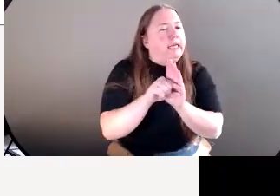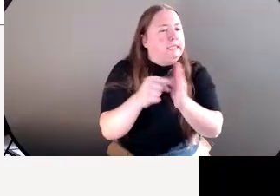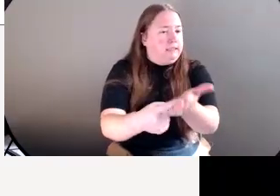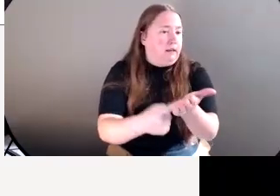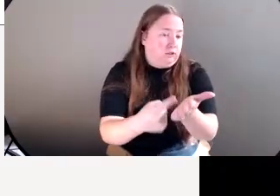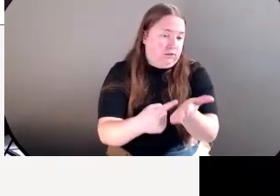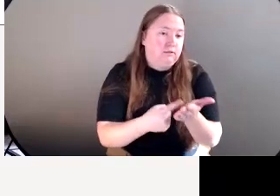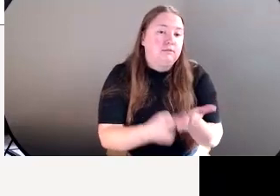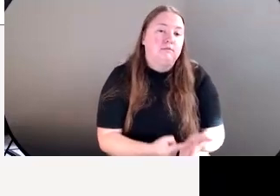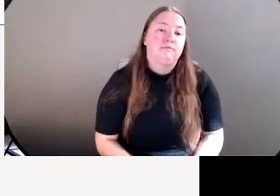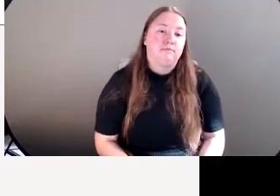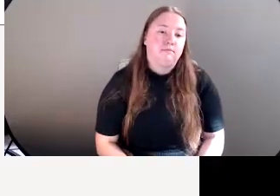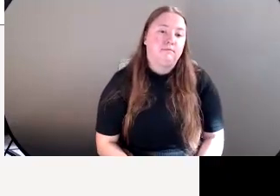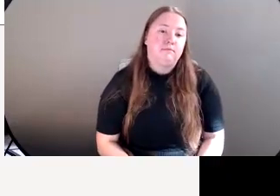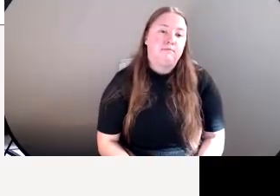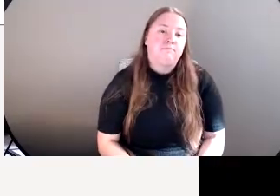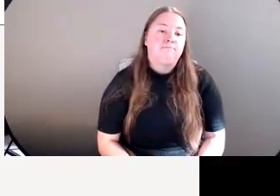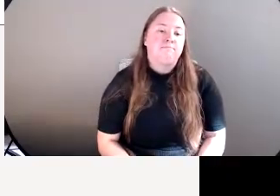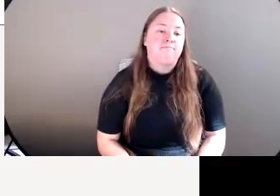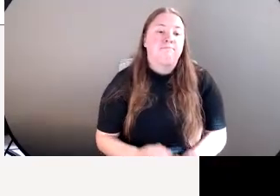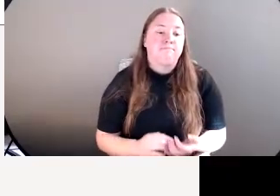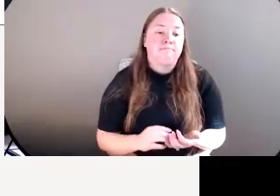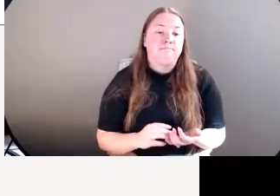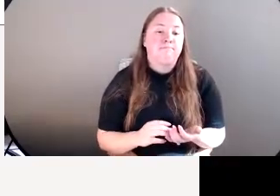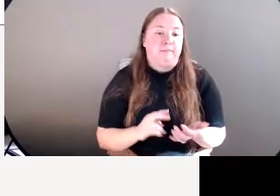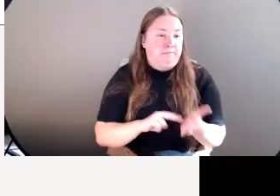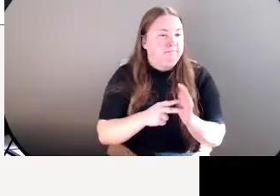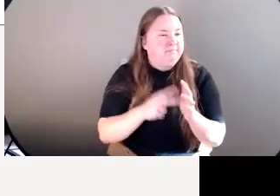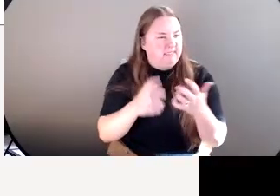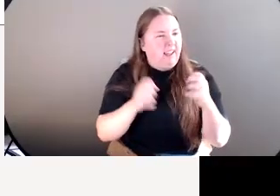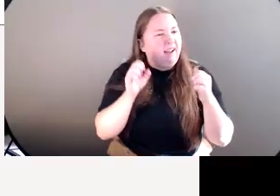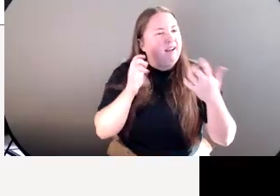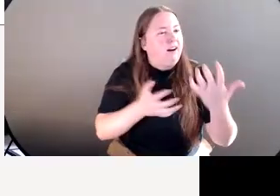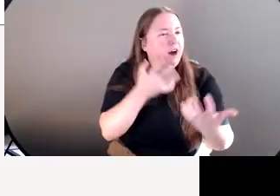to accommodate the different stages of a discussion.